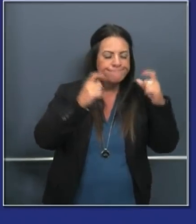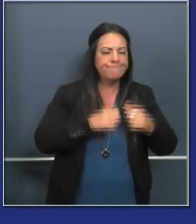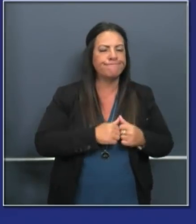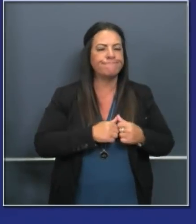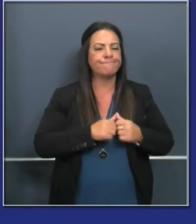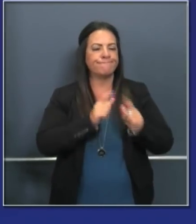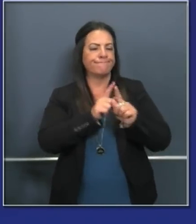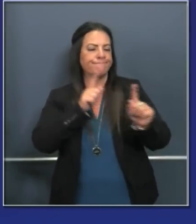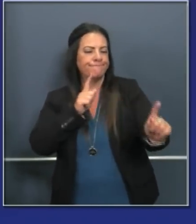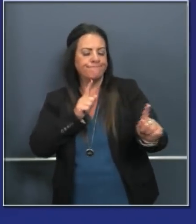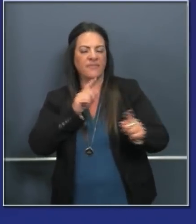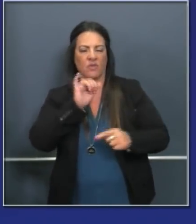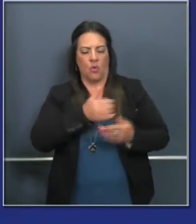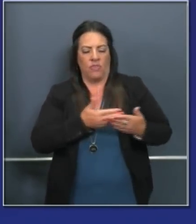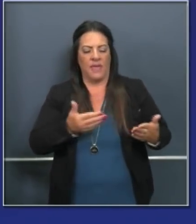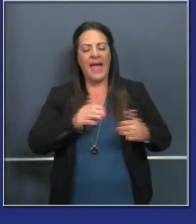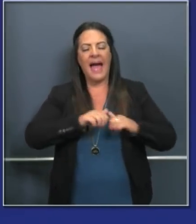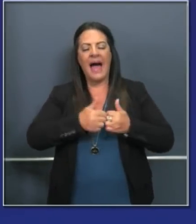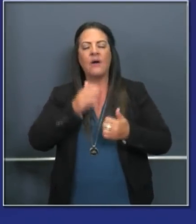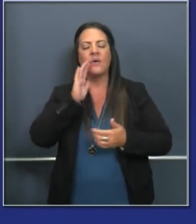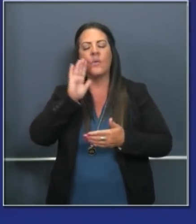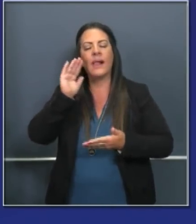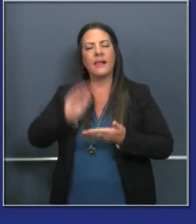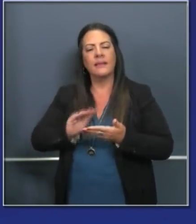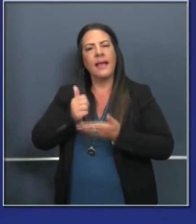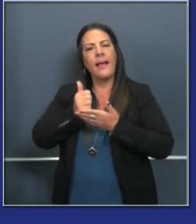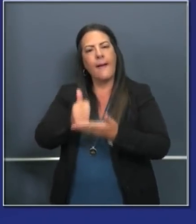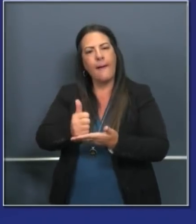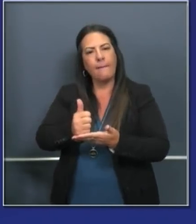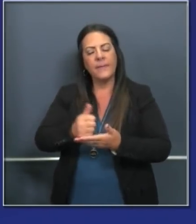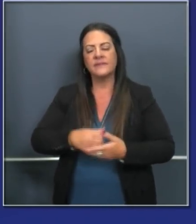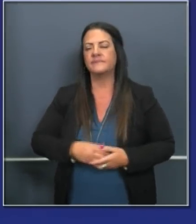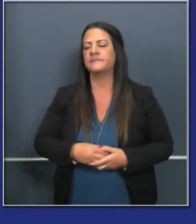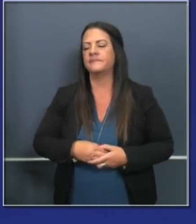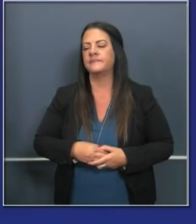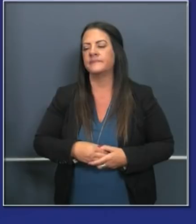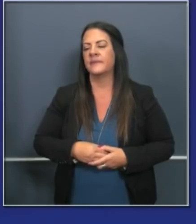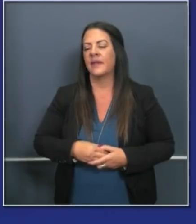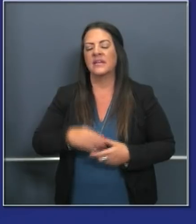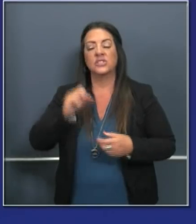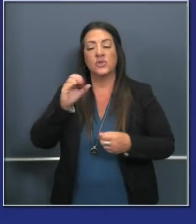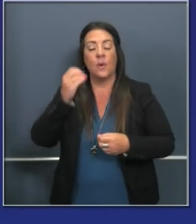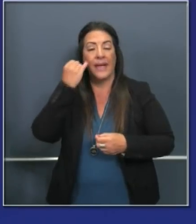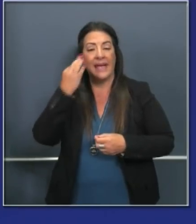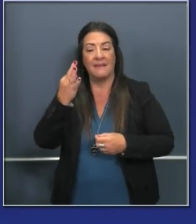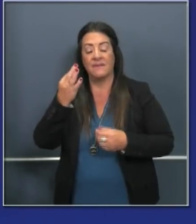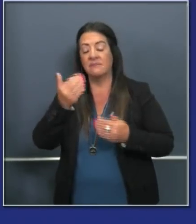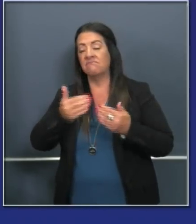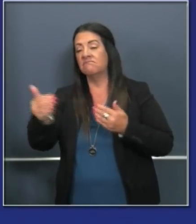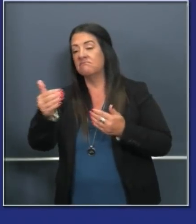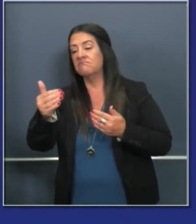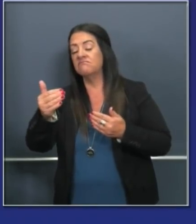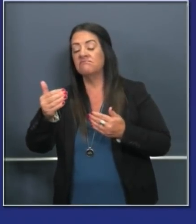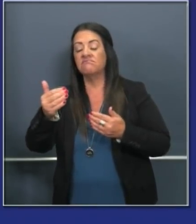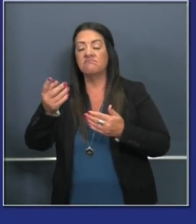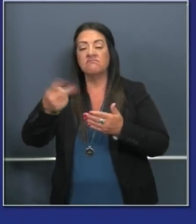NON PHARMACEUTICAL INTERVENTIONS THAT WE HAVEN'T PACE LIKE WEARING YOUR FACE COVERINGS STEAM PHYSICALLY